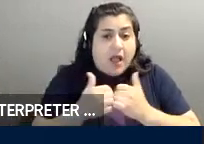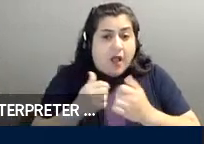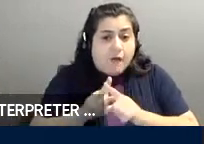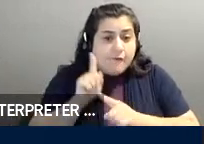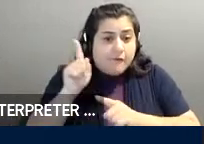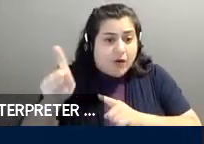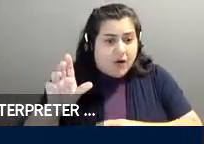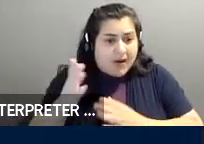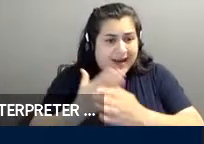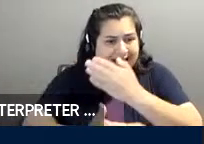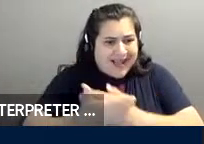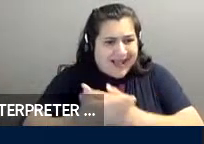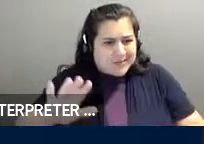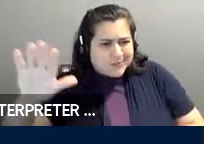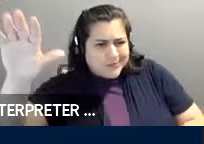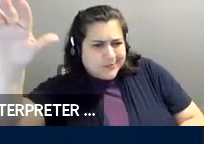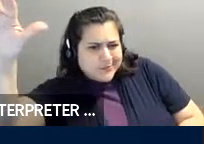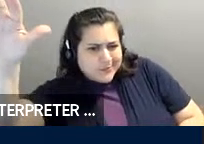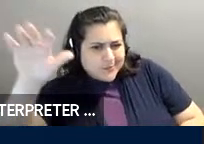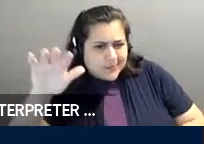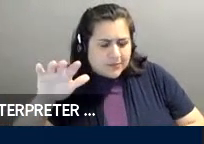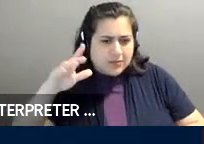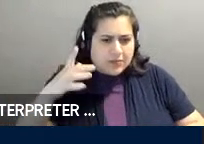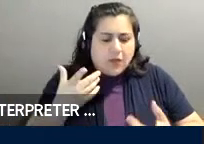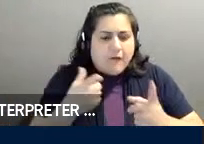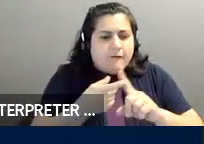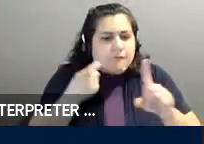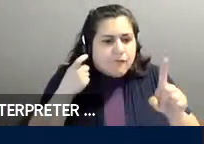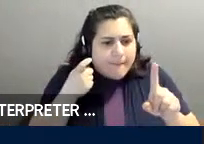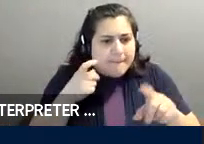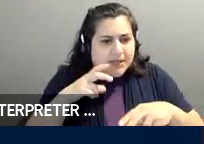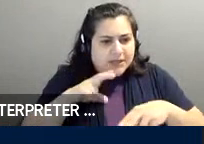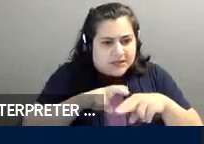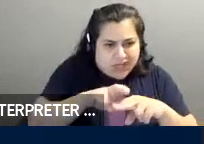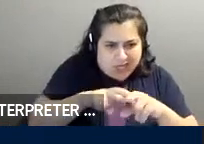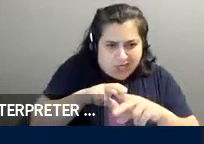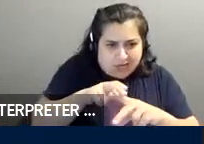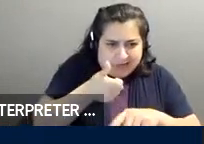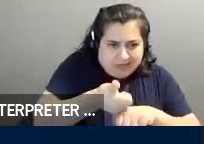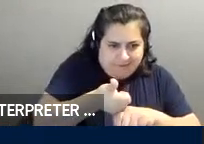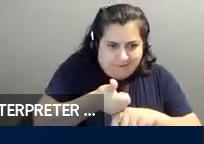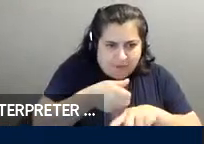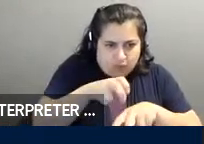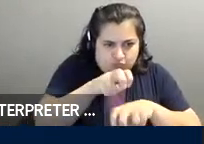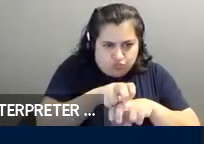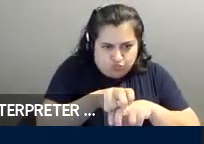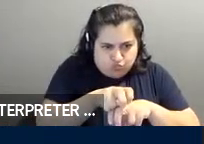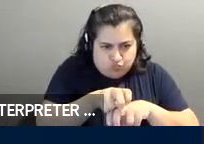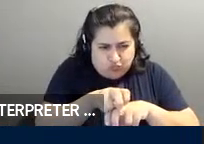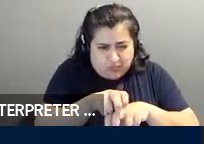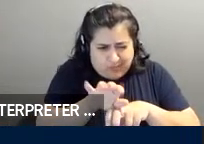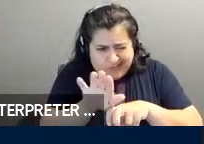Now that study, some of the findings from that study, it talked about the occupied seat